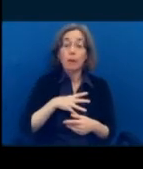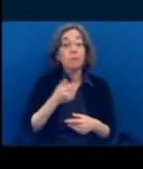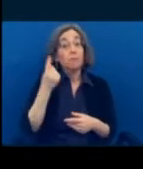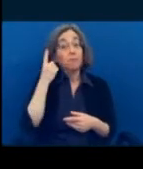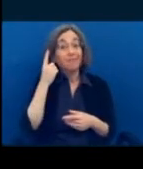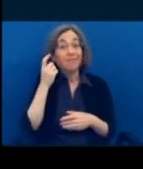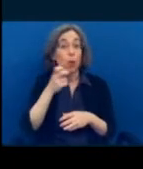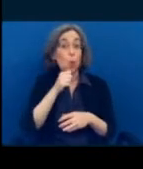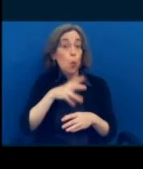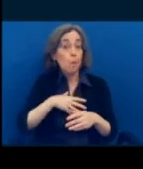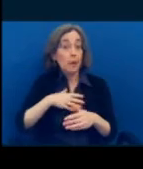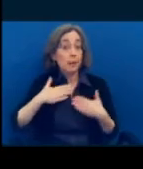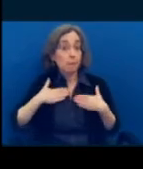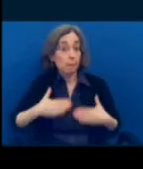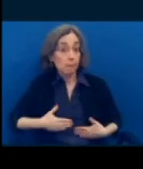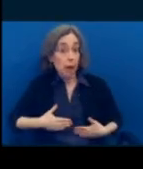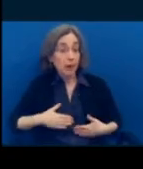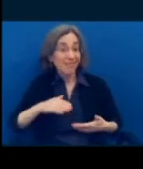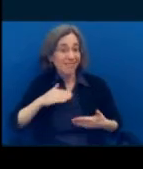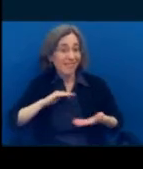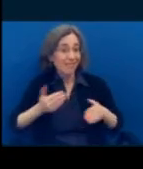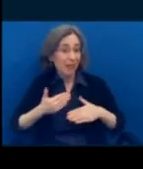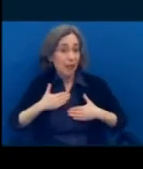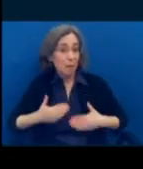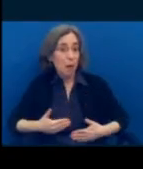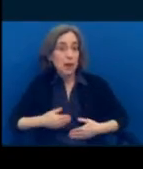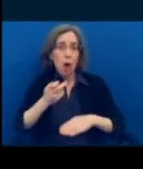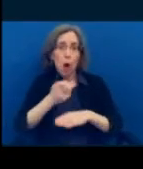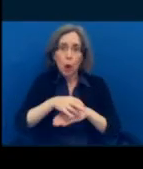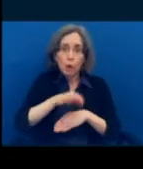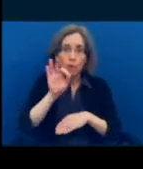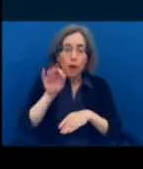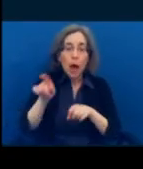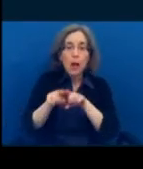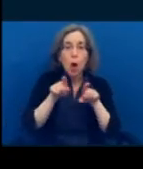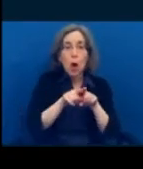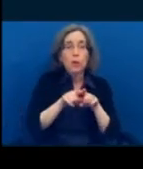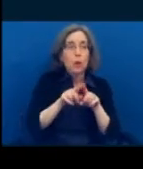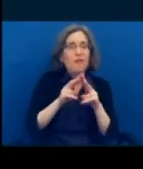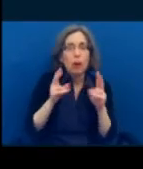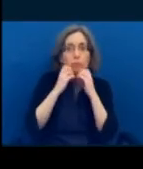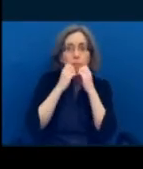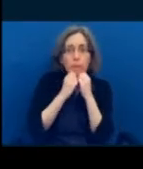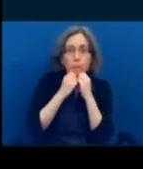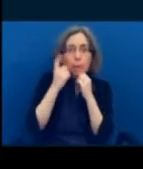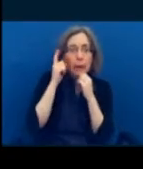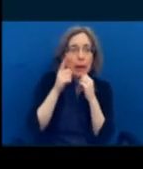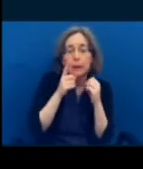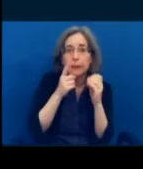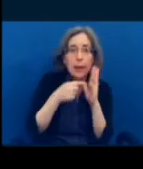EMBODIED THE SECRETS OF LIFE TO GENDER ANATOMY WHILE IT'S SIGNIFICANT THAT THE FEMALE BODY